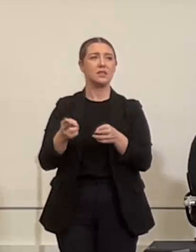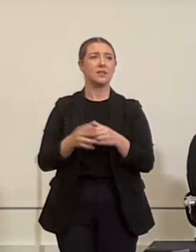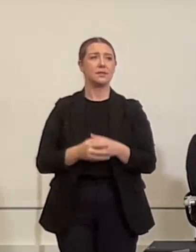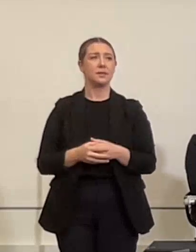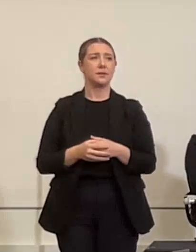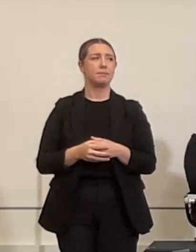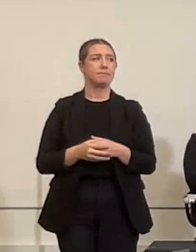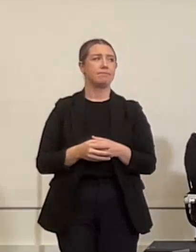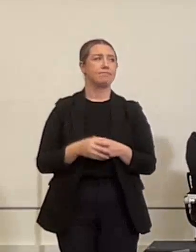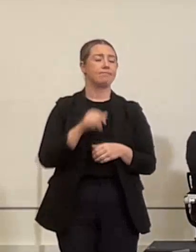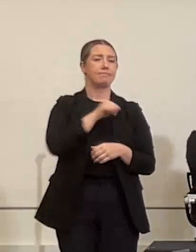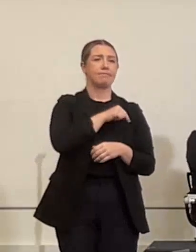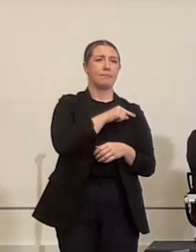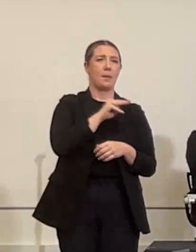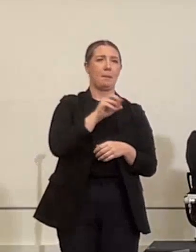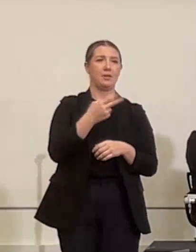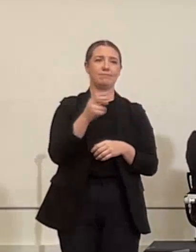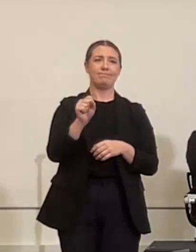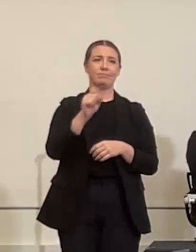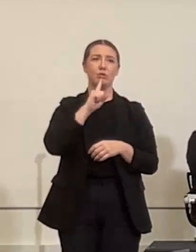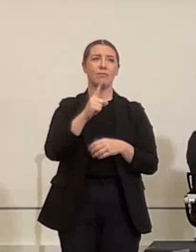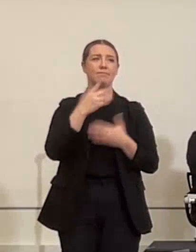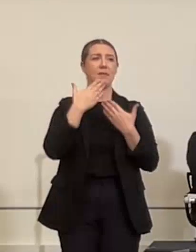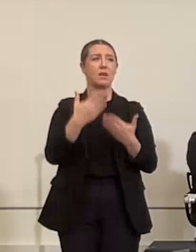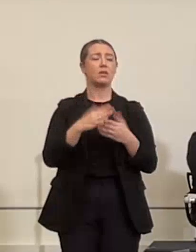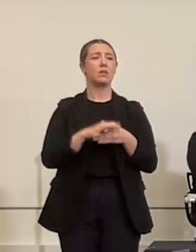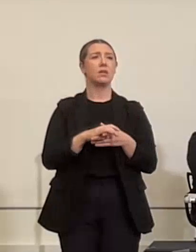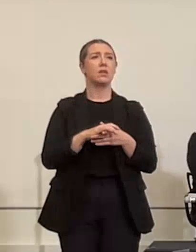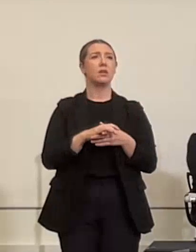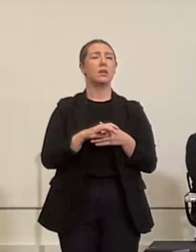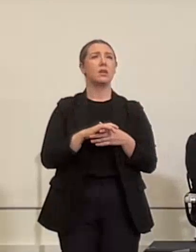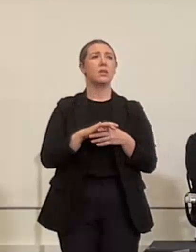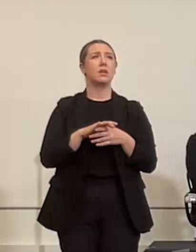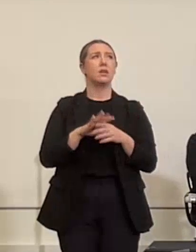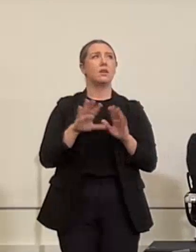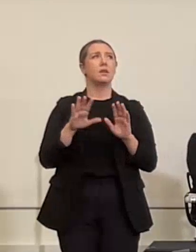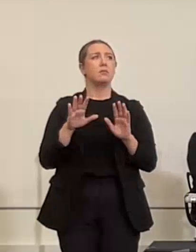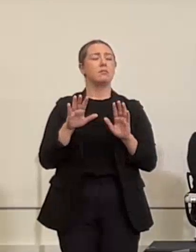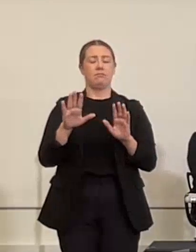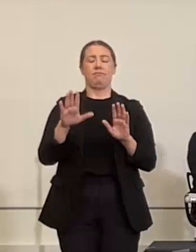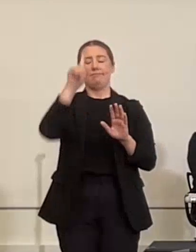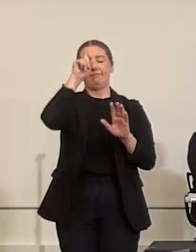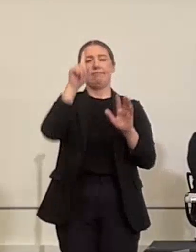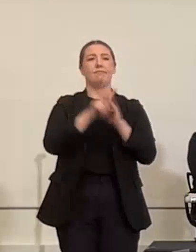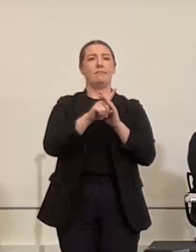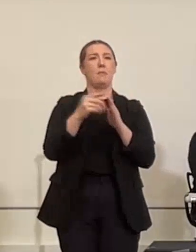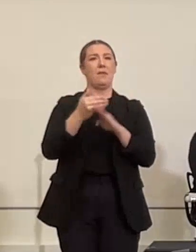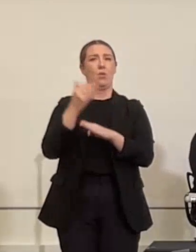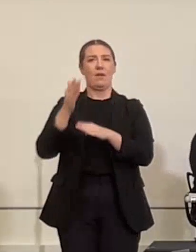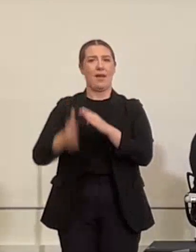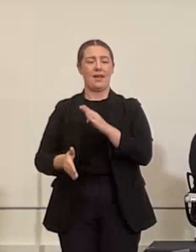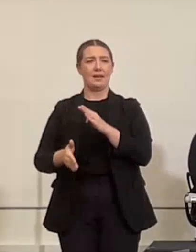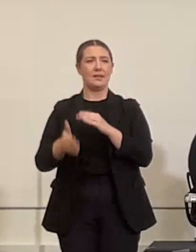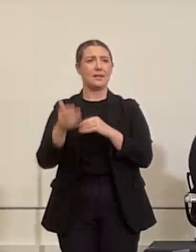Yeah, sure. Thank you so much before, actually, I just remember before we wrap up, is there anything online?